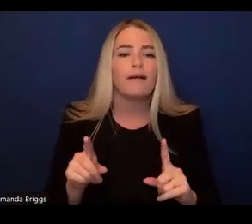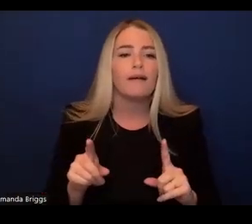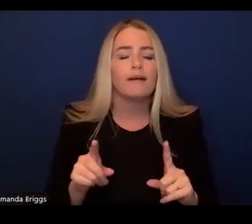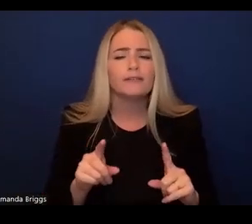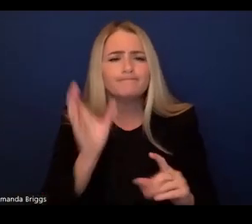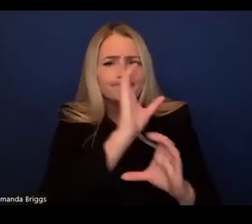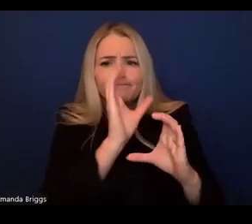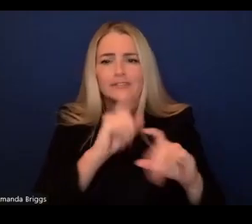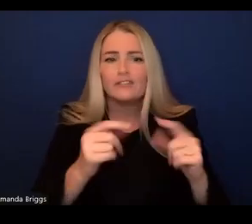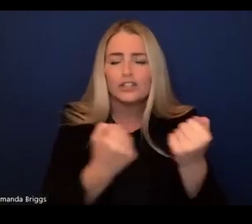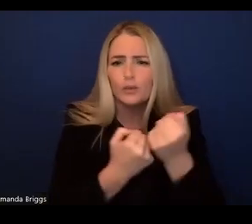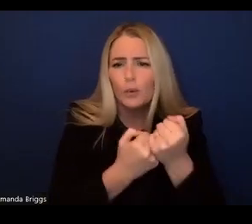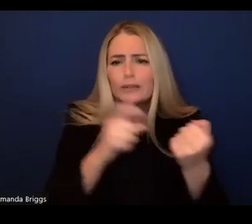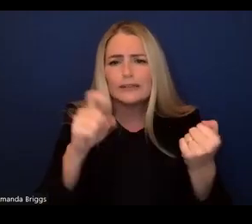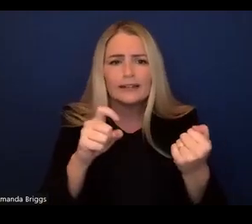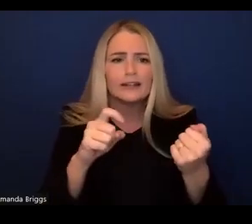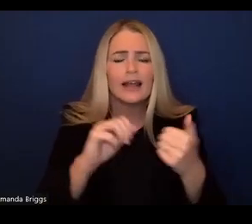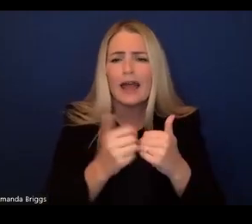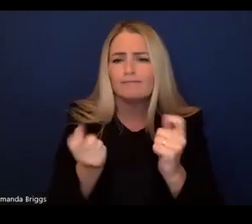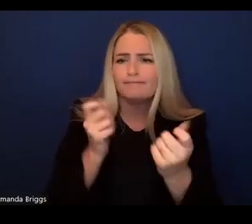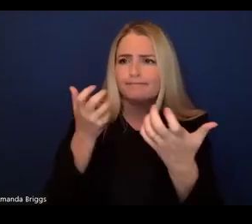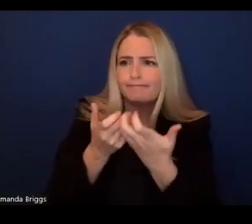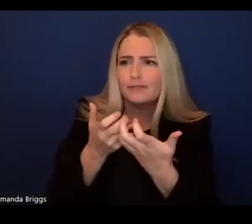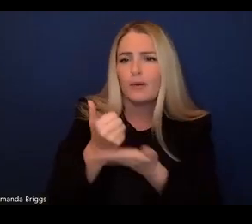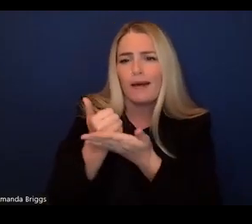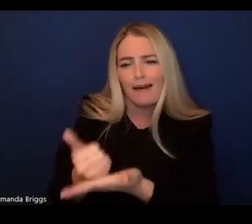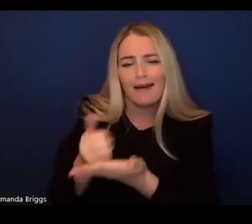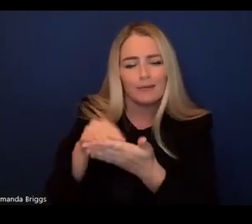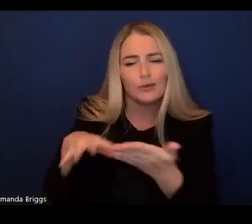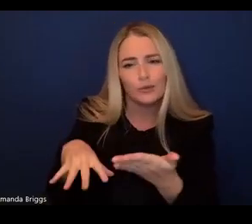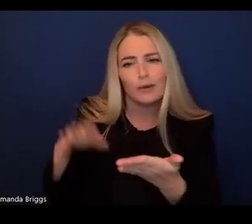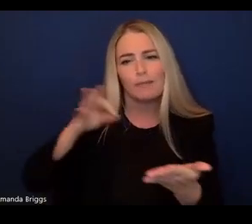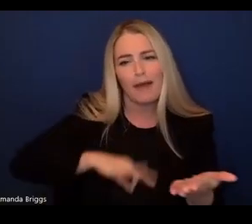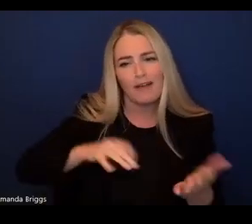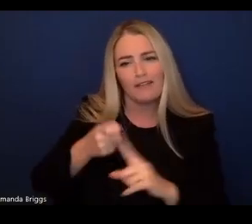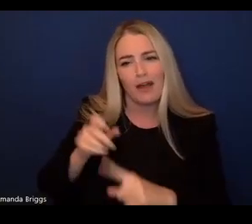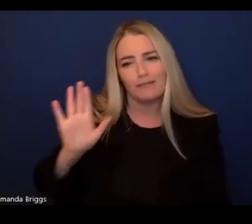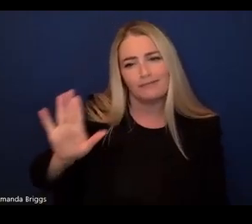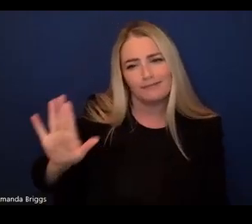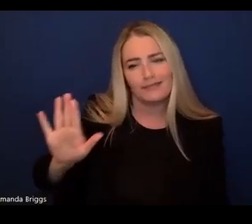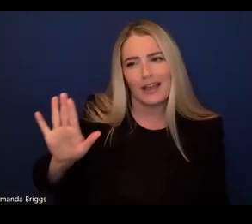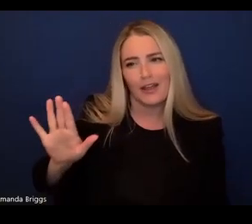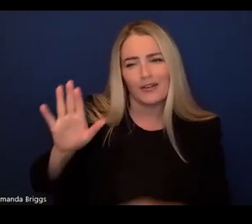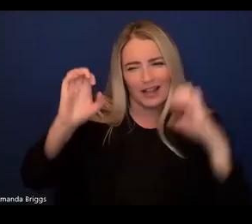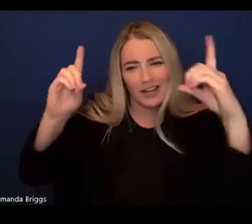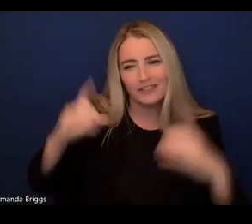necessary and the accommodations to help the student benefit from his or her or their education.